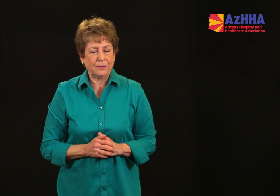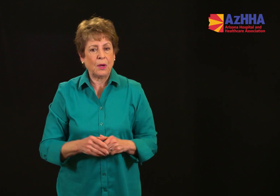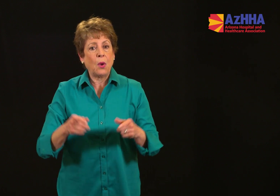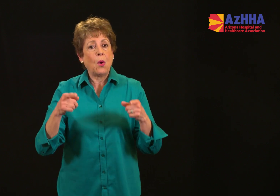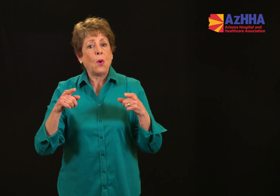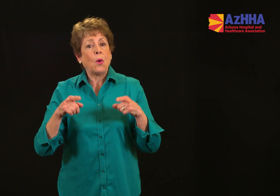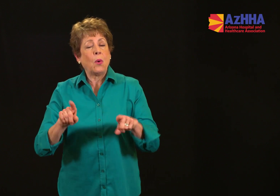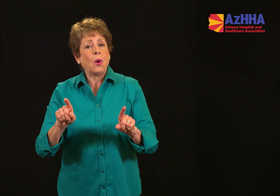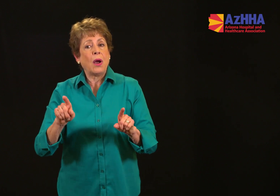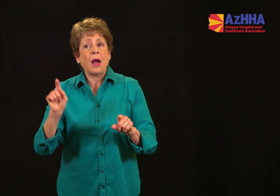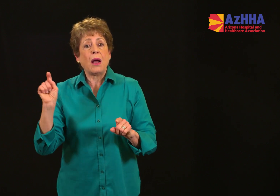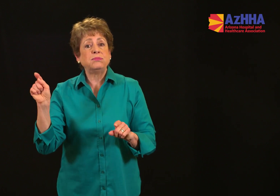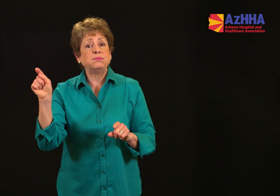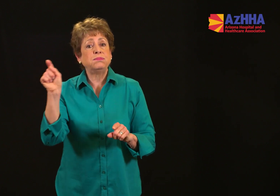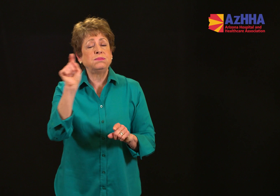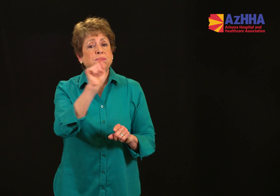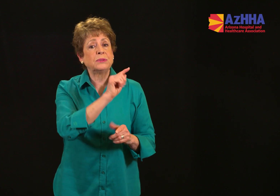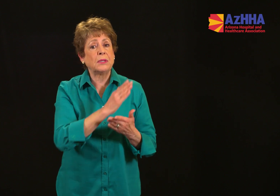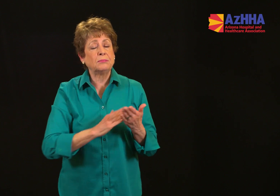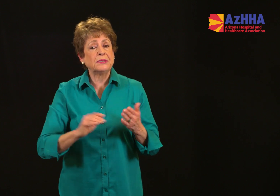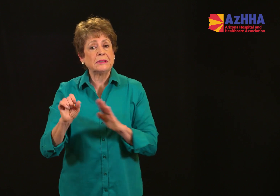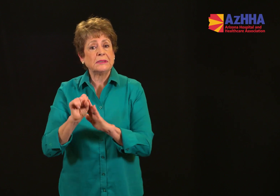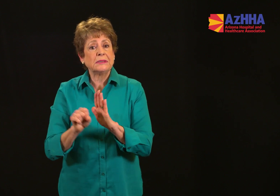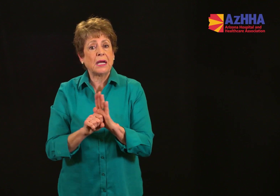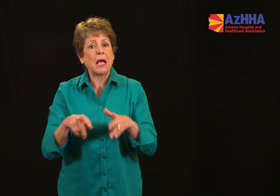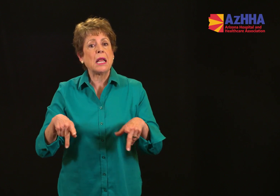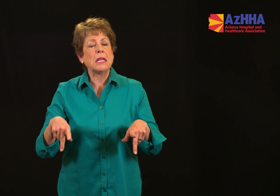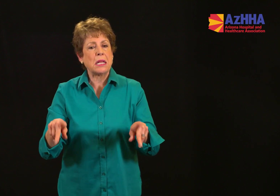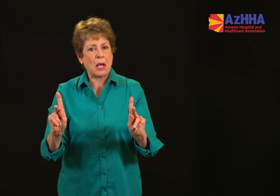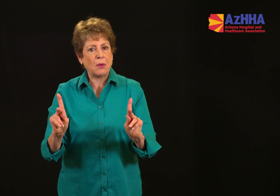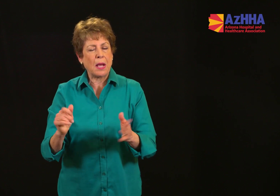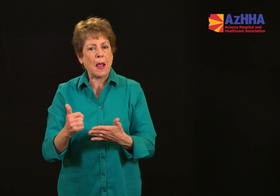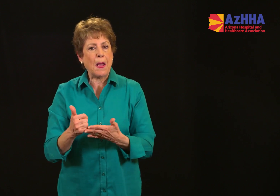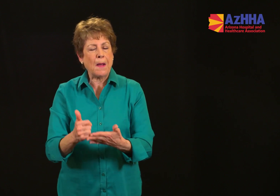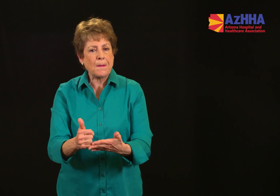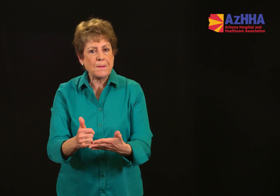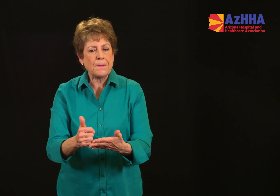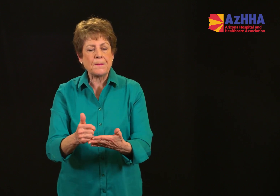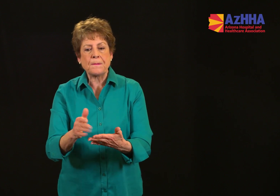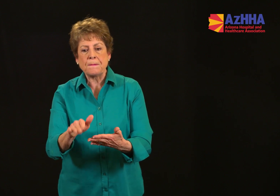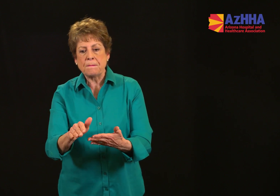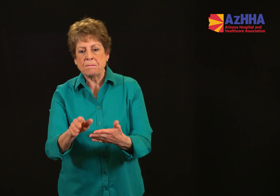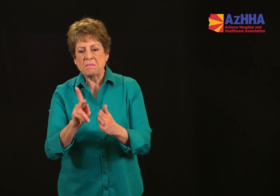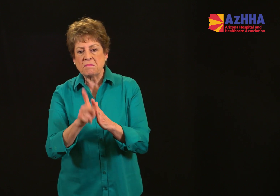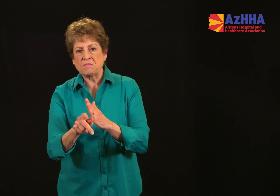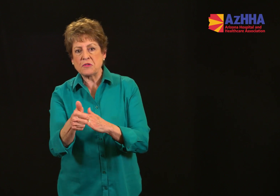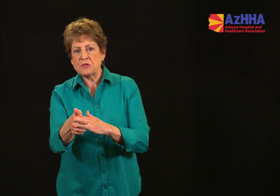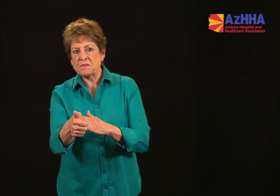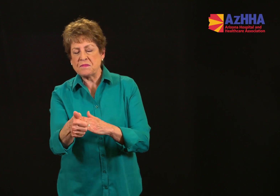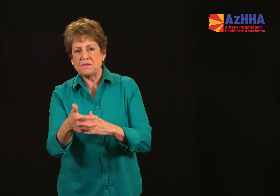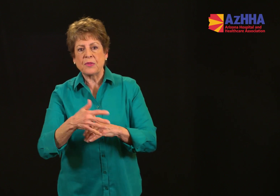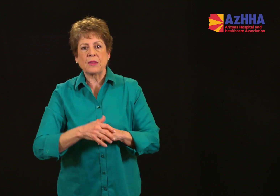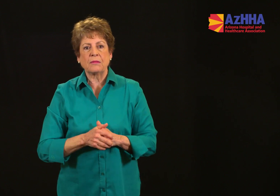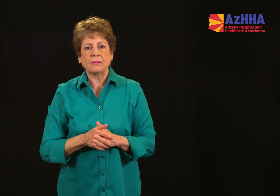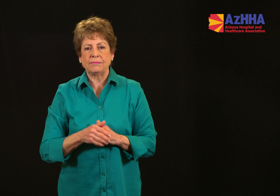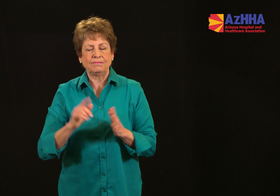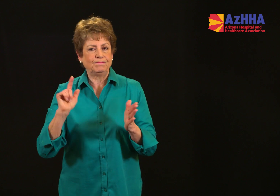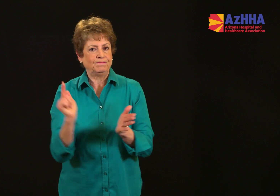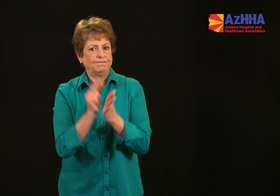While several states allow assisted suicide, it is not legal in Arizona currently and is not part of the National POLST